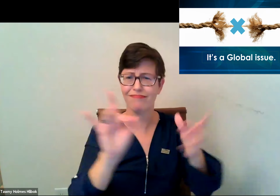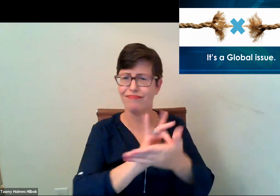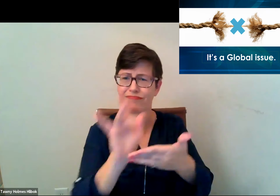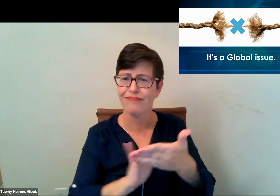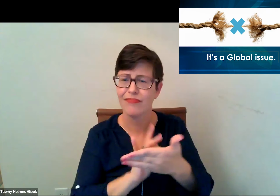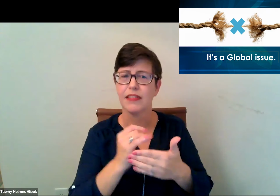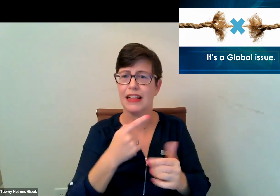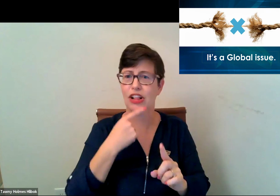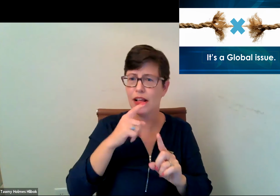touch screens.